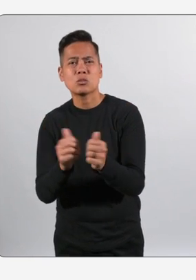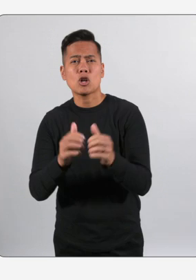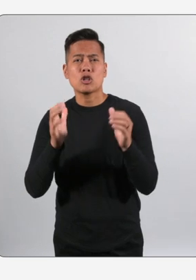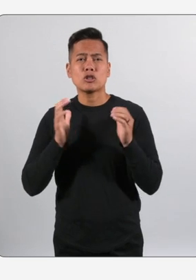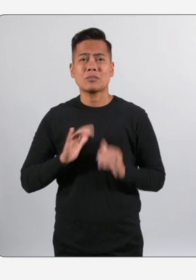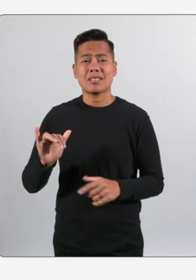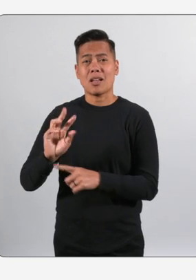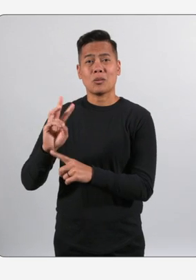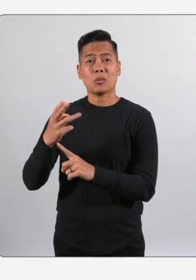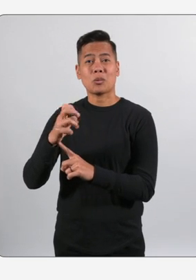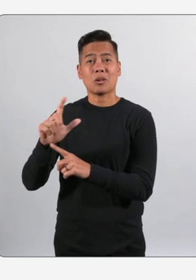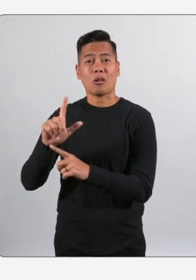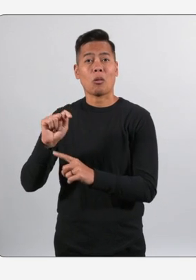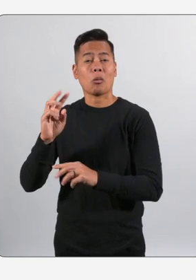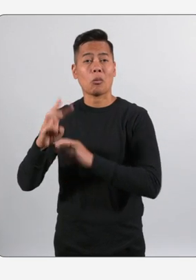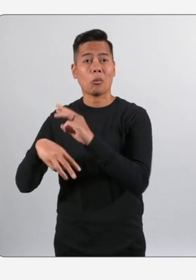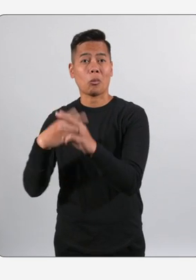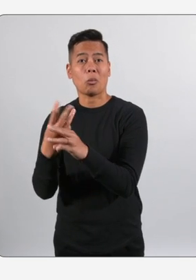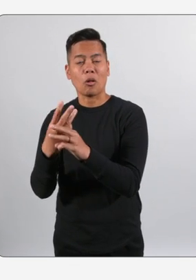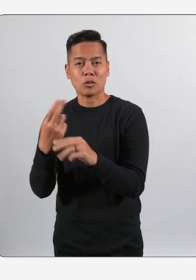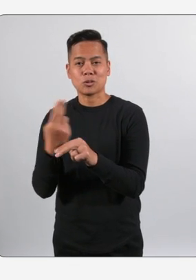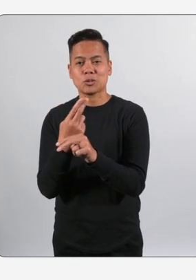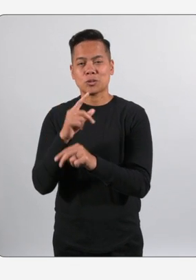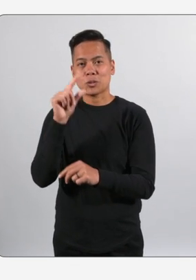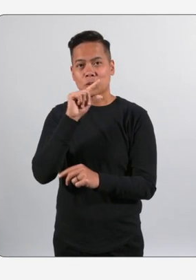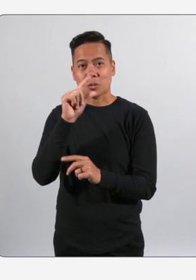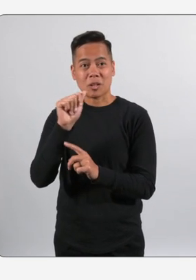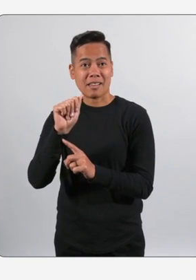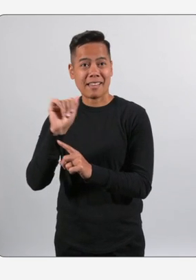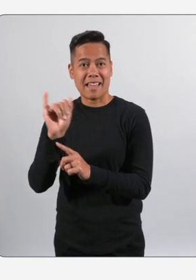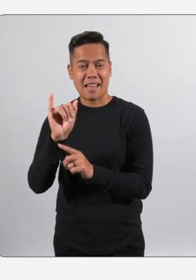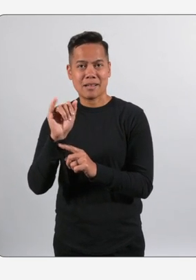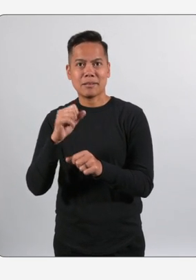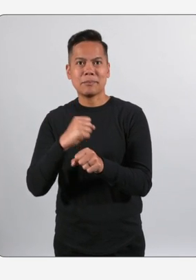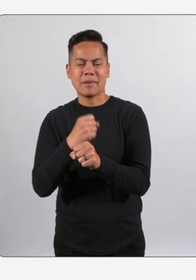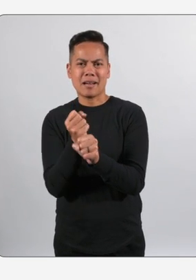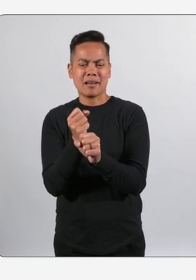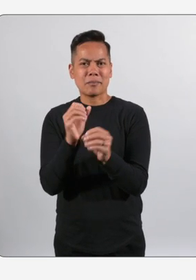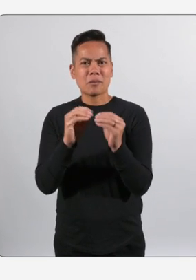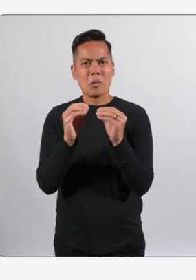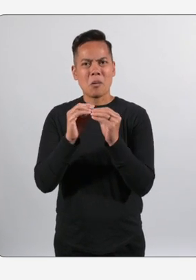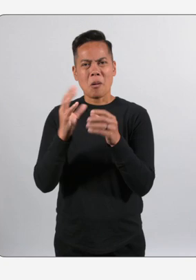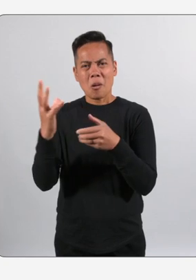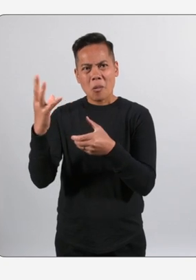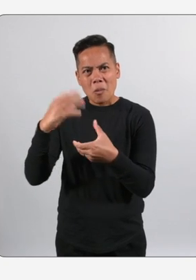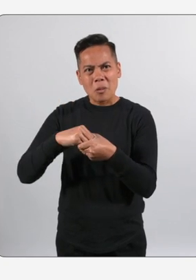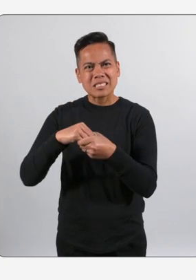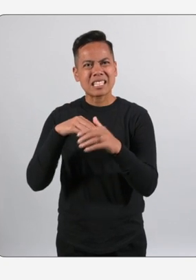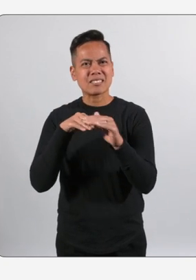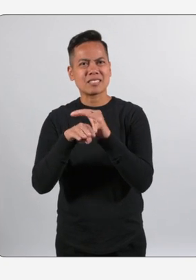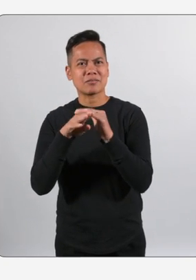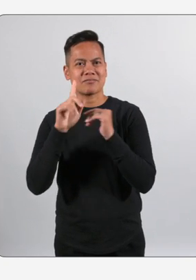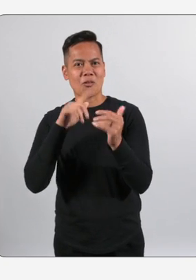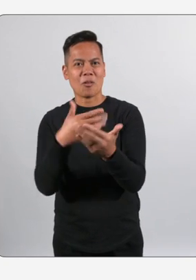World, who are using Google AI to make the world more inclusive and accessible for all. You've heard a lot about Google